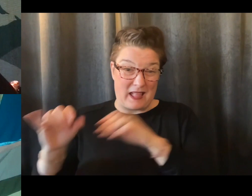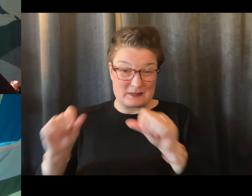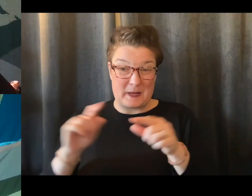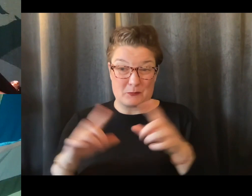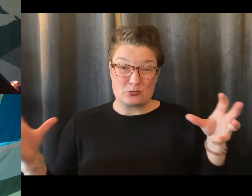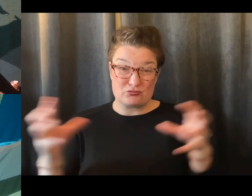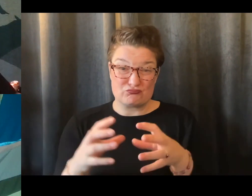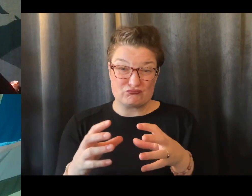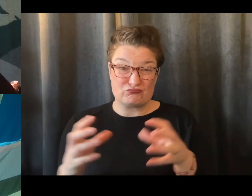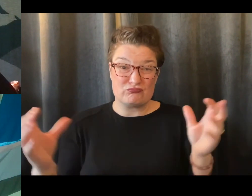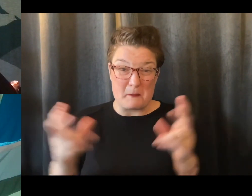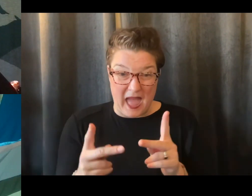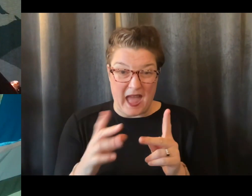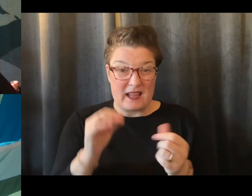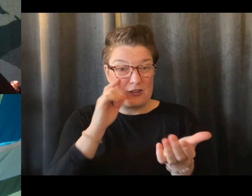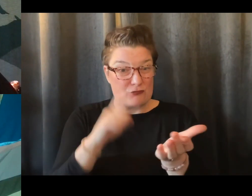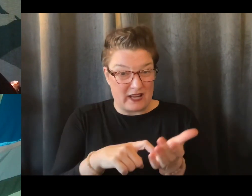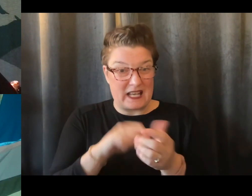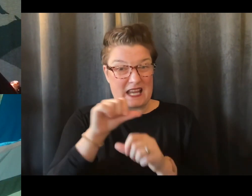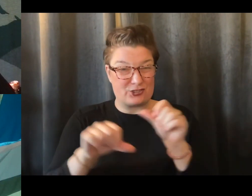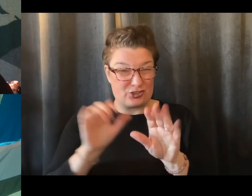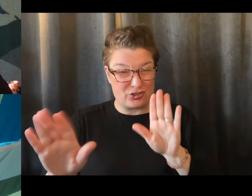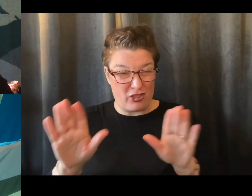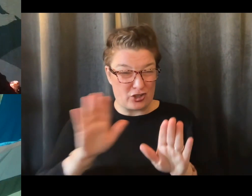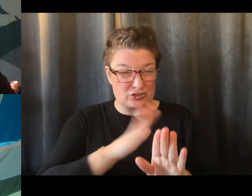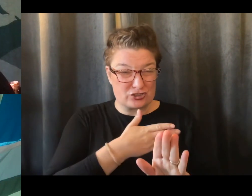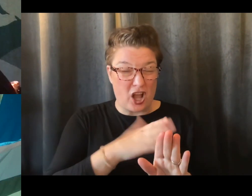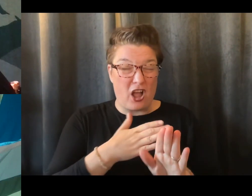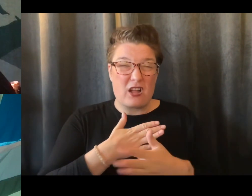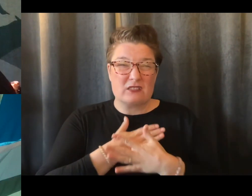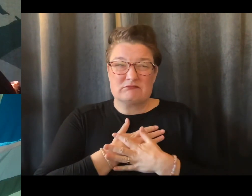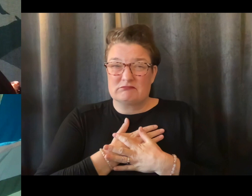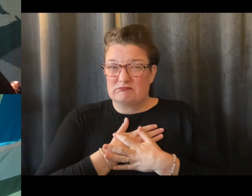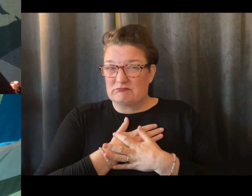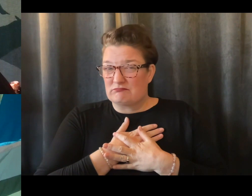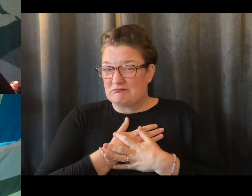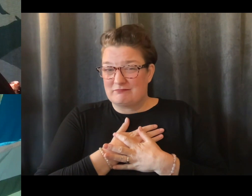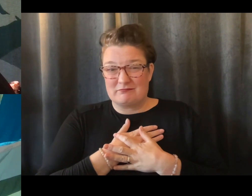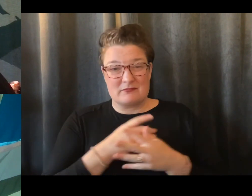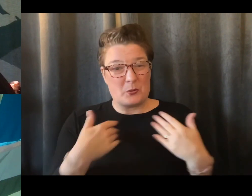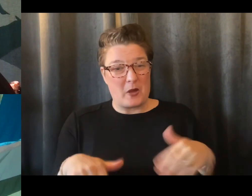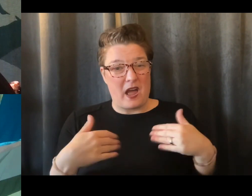That is just really powerful healing. So yeah. Thank you.